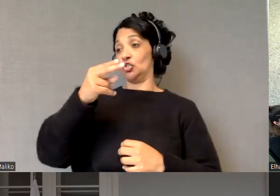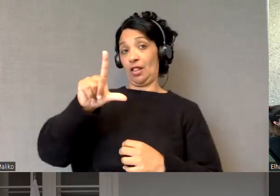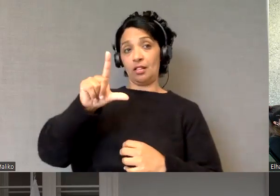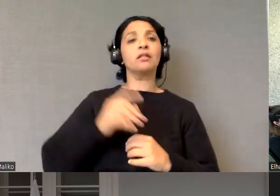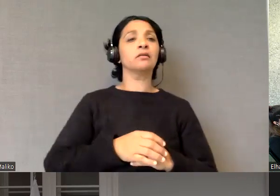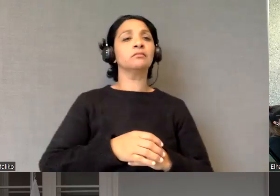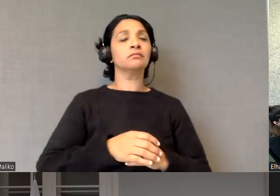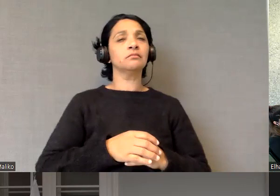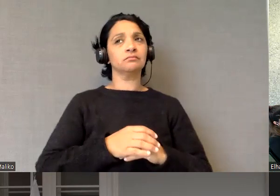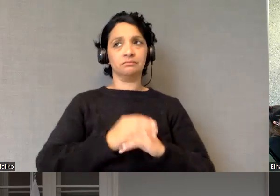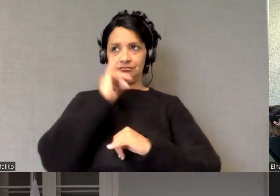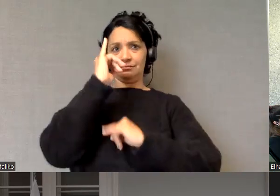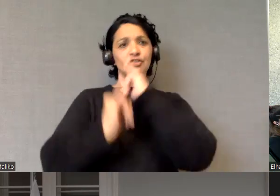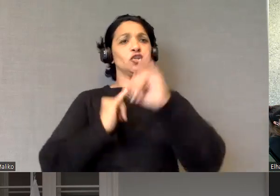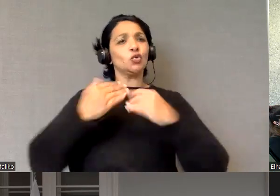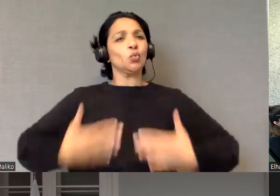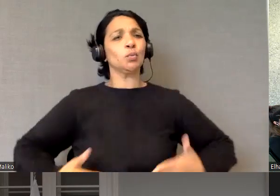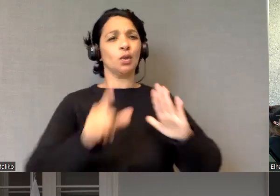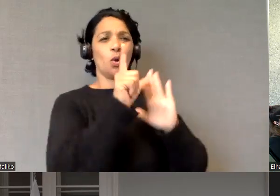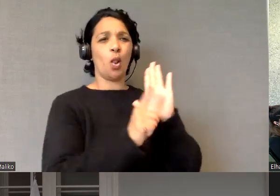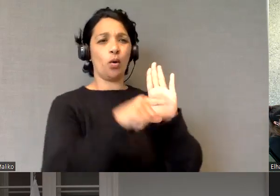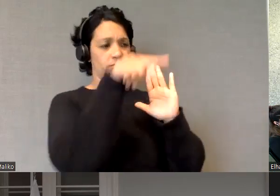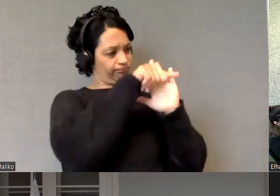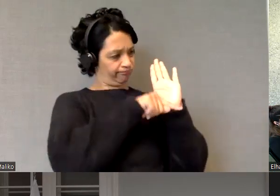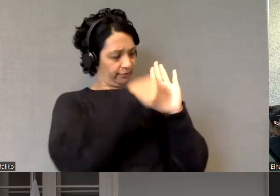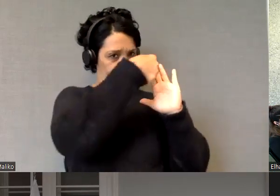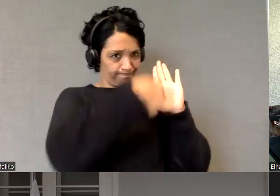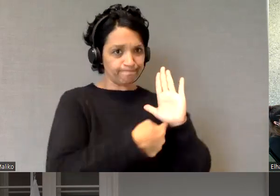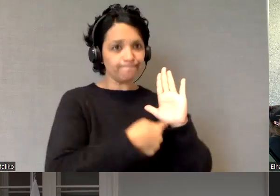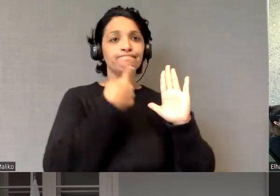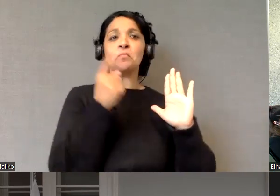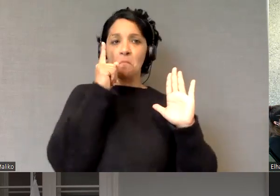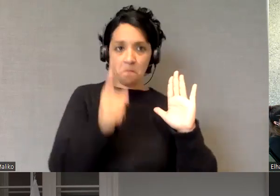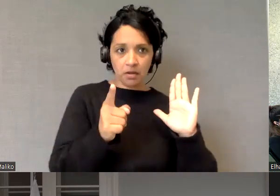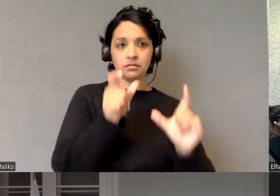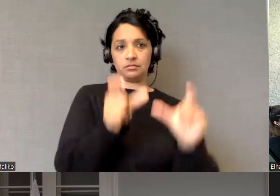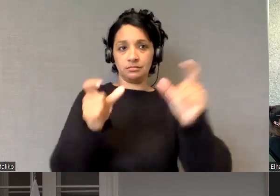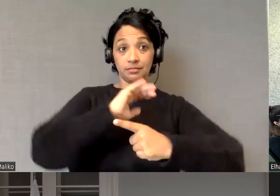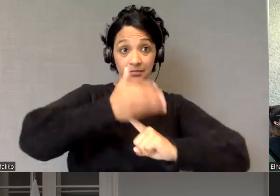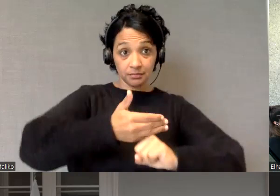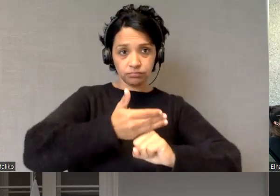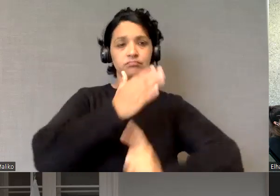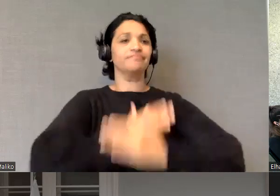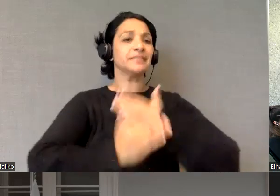international humanitarian law pride for the protection of persons with disabilities. There was no question to that. Everyone agreed.